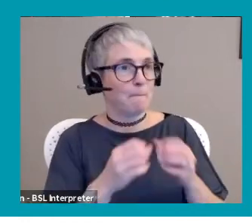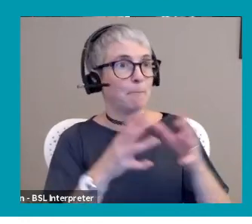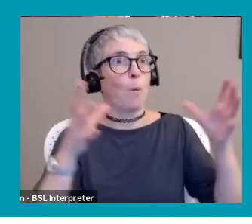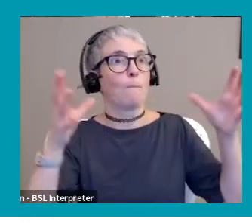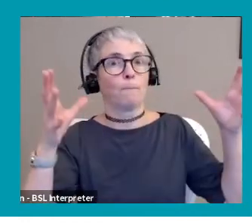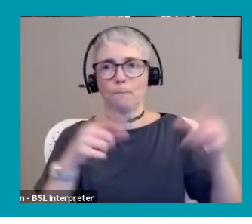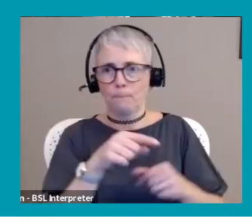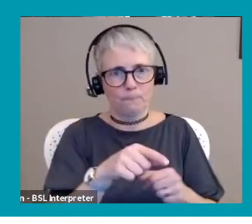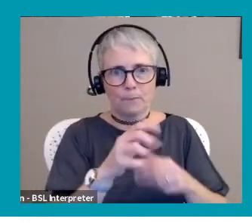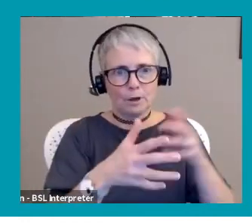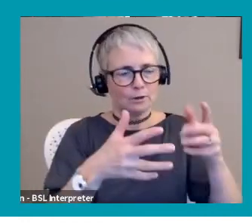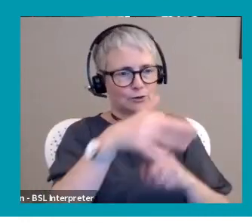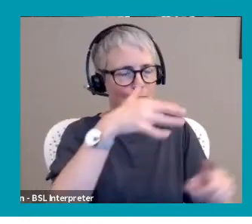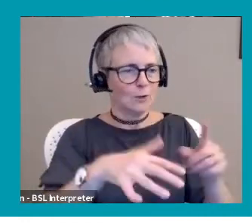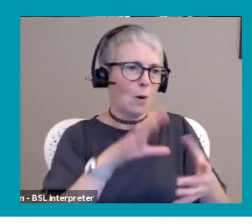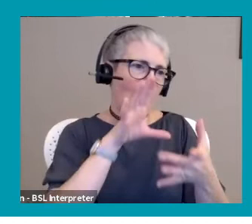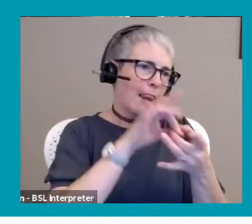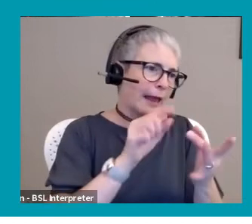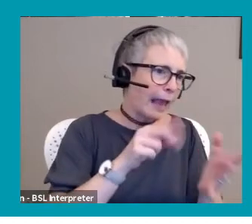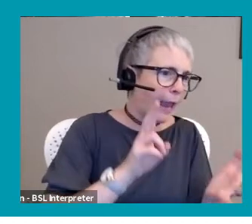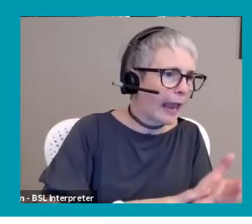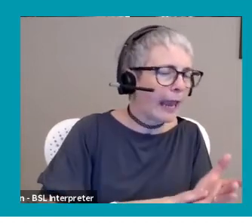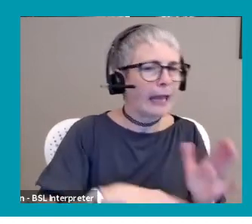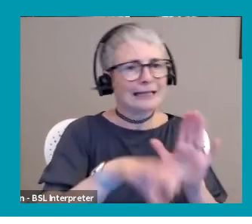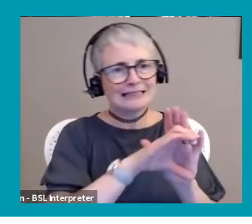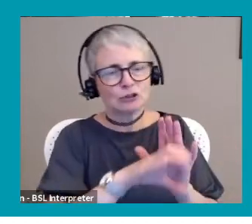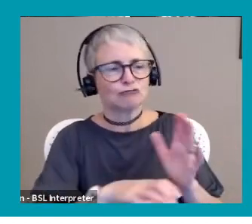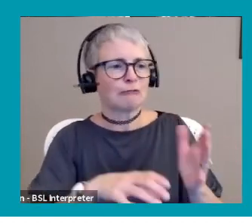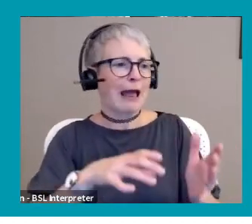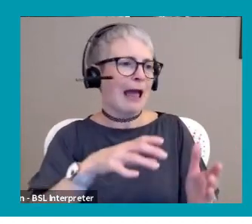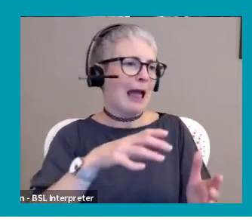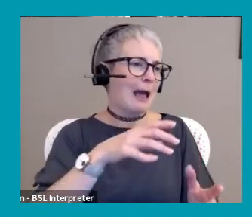We're talking about LinkedIn, Instagram, Tiktok, Facebook.